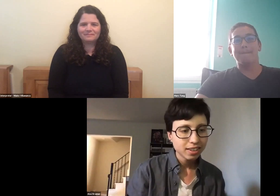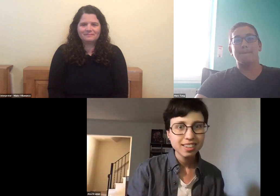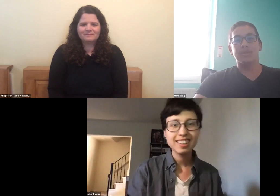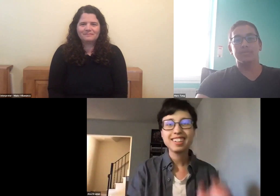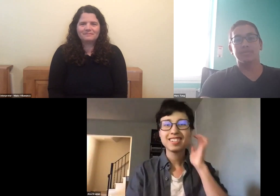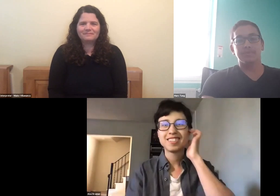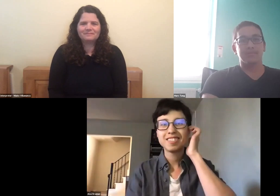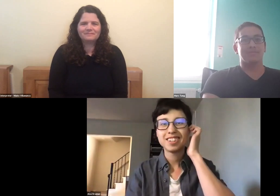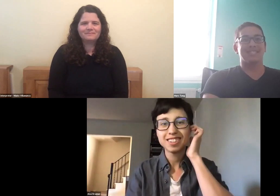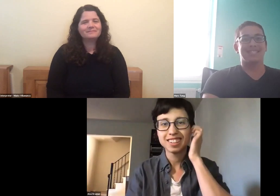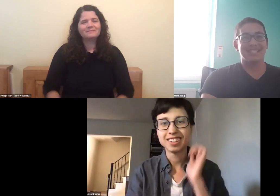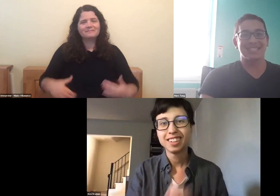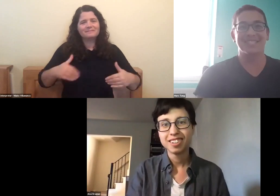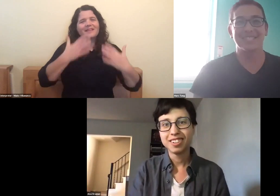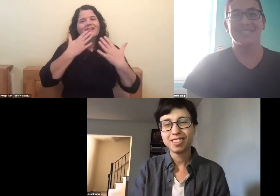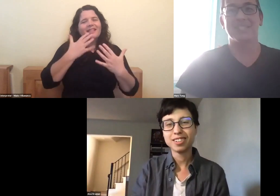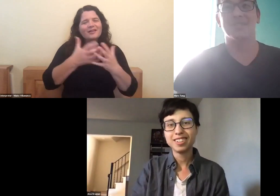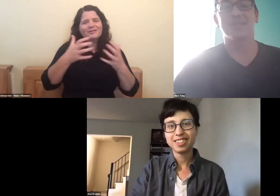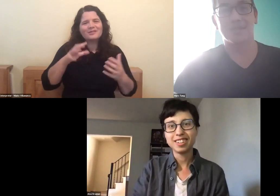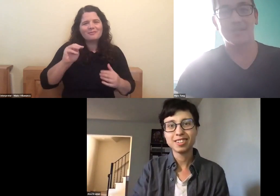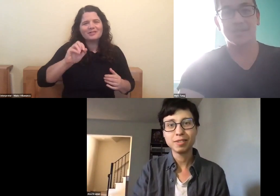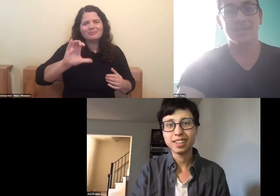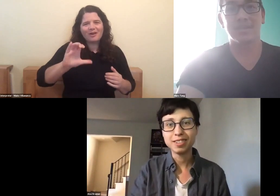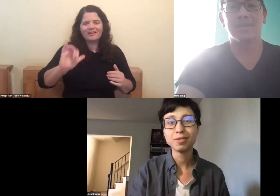Thank you so much Marc for that very interesting very useful